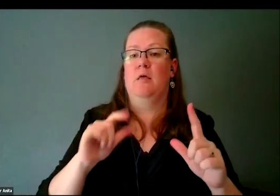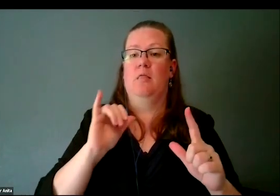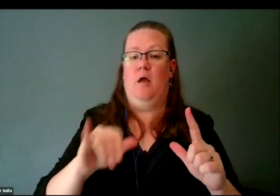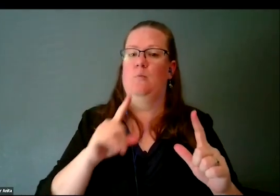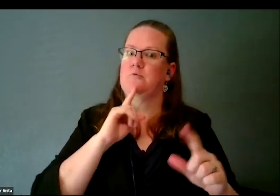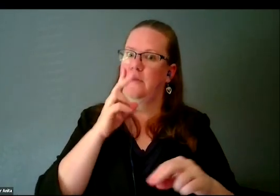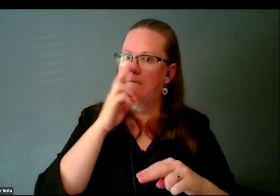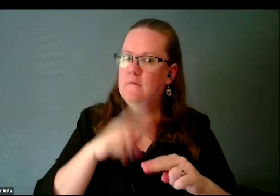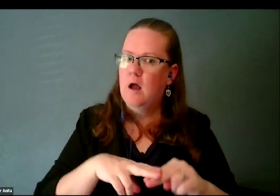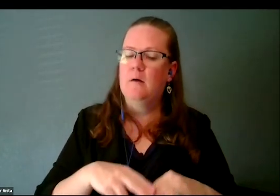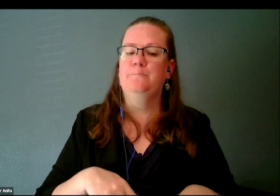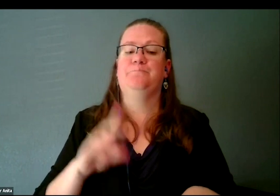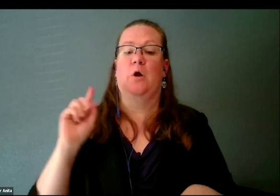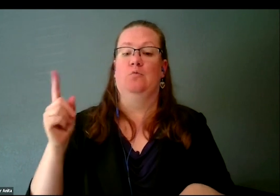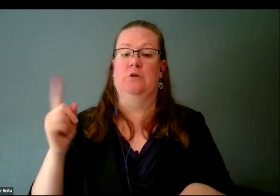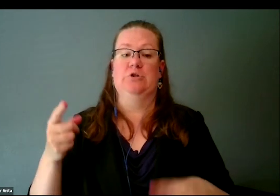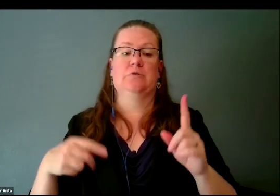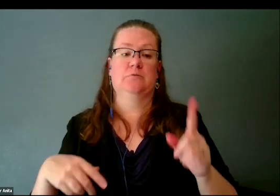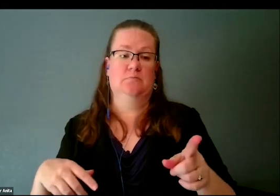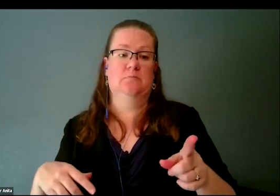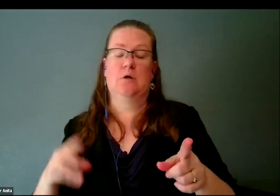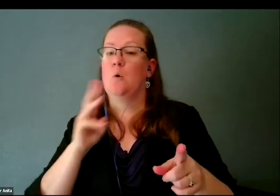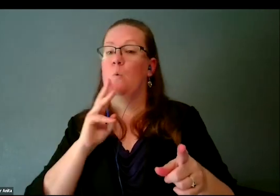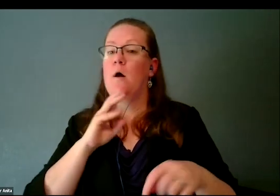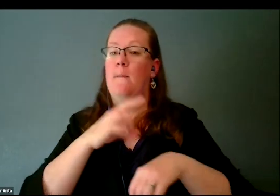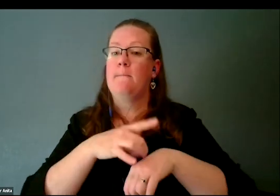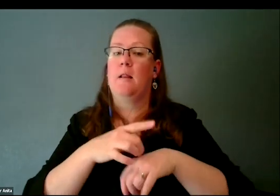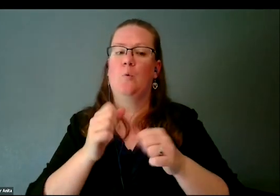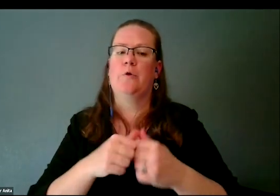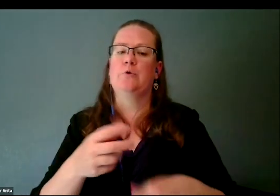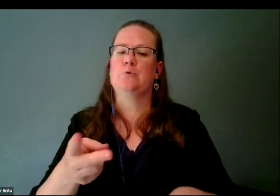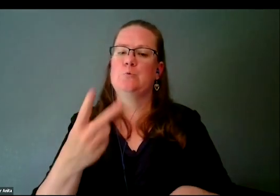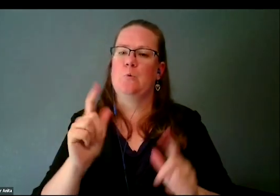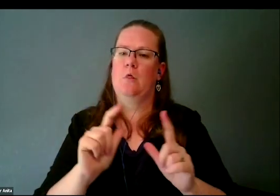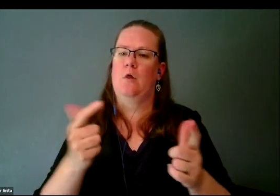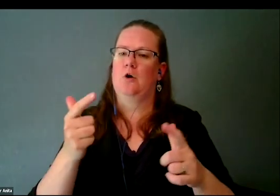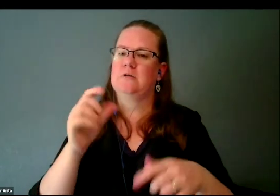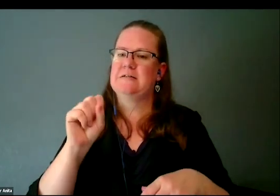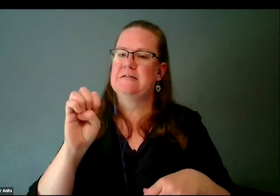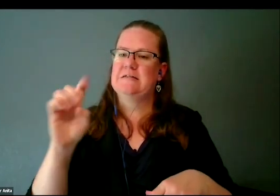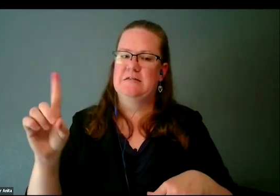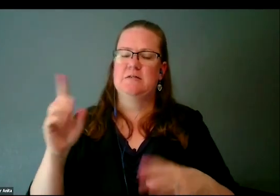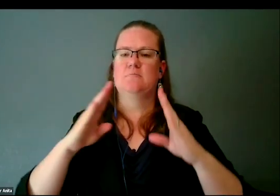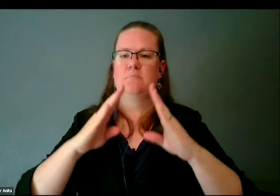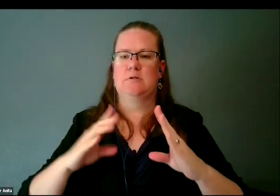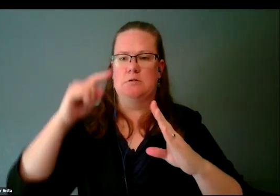The original is a watermelon with two large seeds. There's a bite taken out of the top. Below the watermelon,